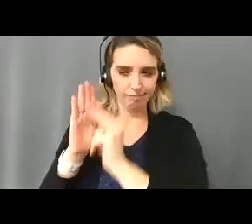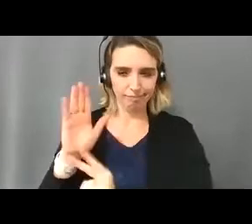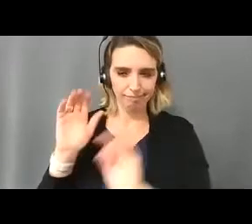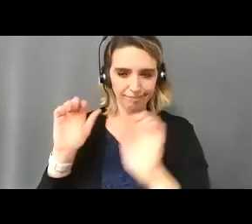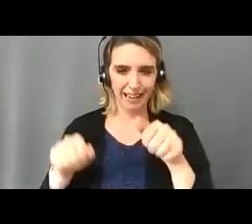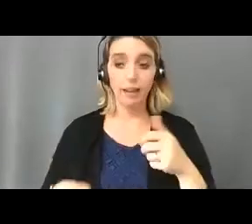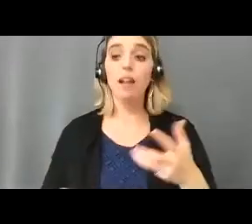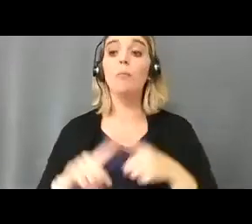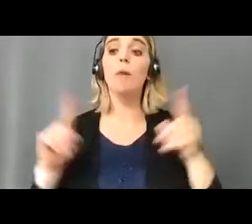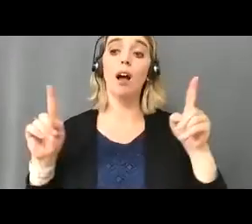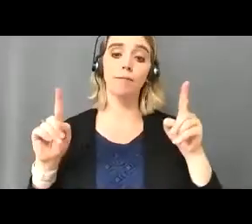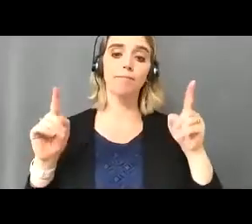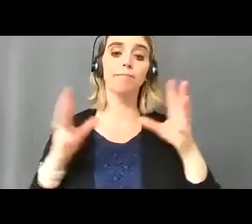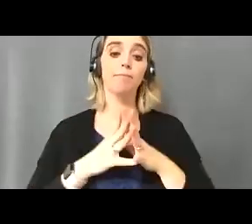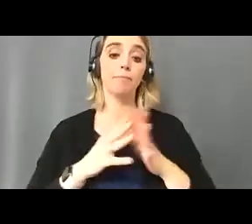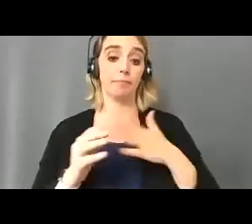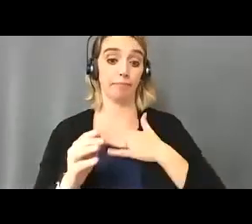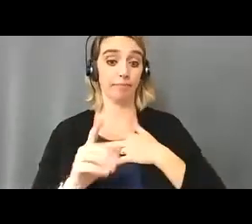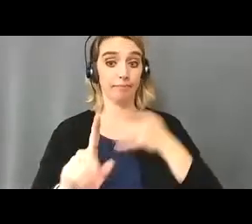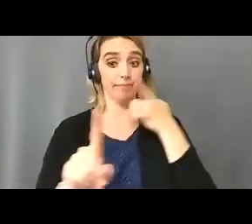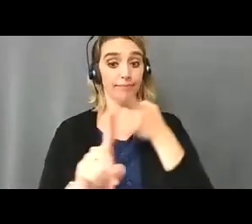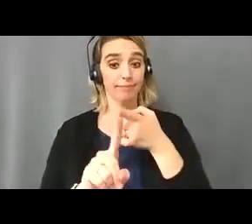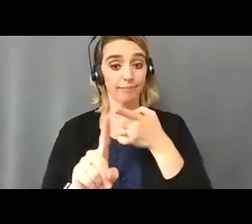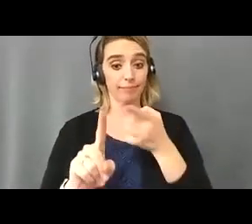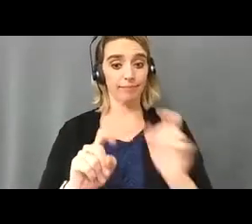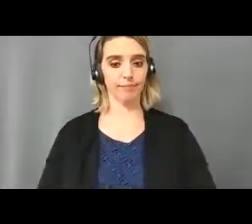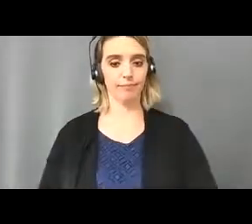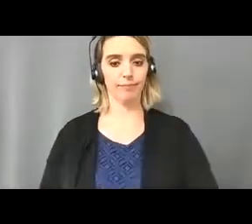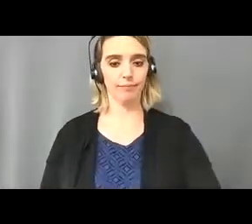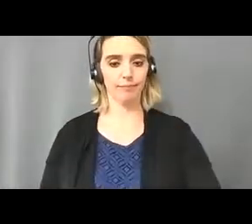But what I wanna spotlight is what we've seen at NAMI.